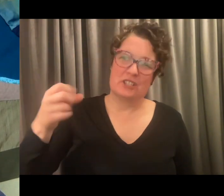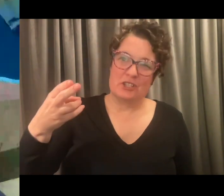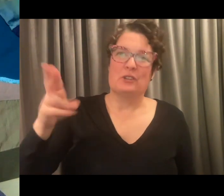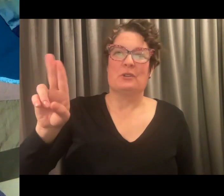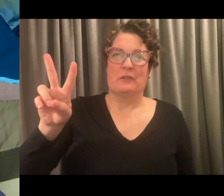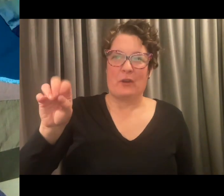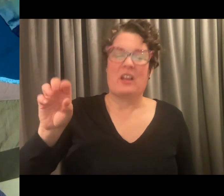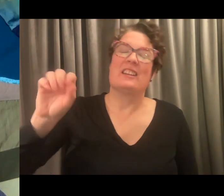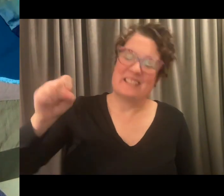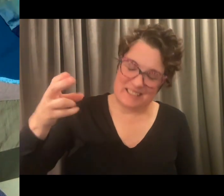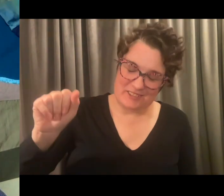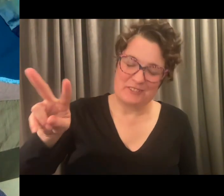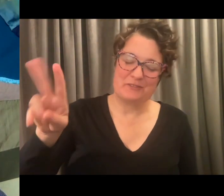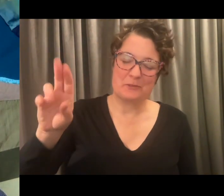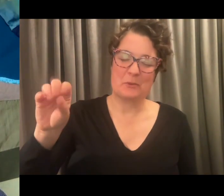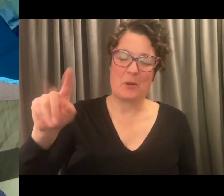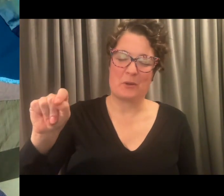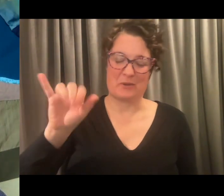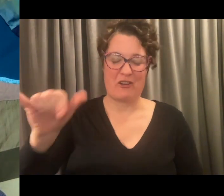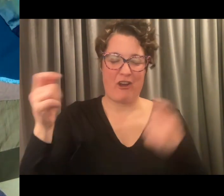reveling in the goodness of the earth.